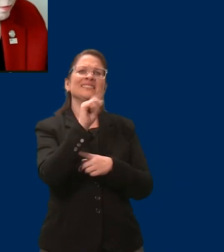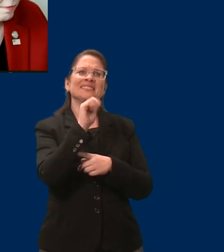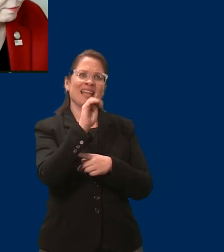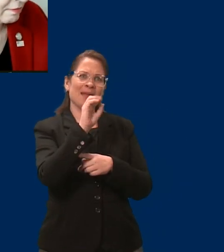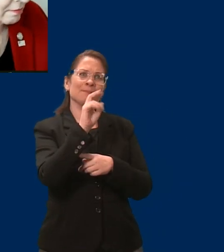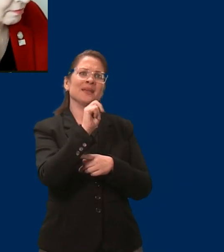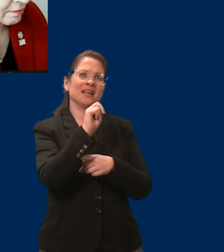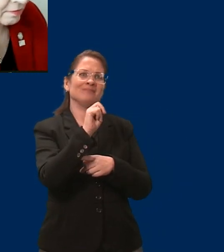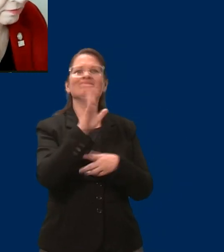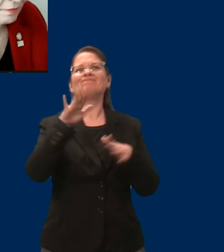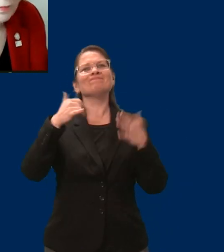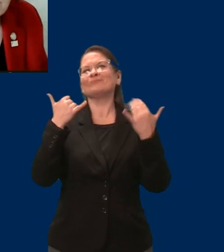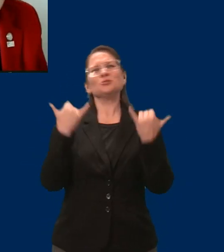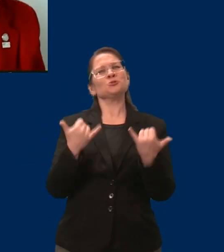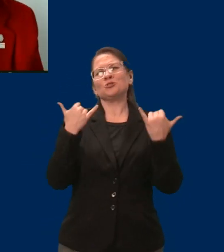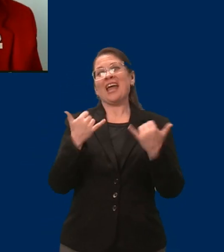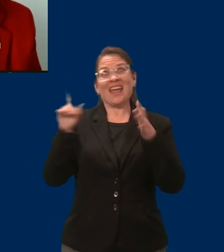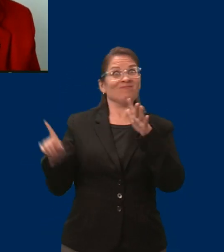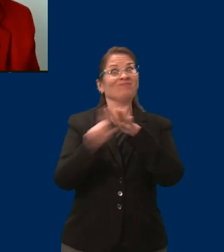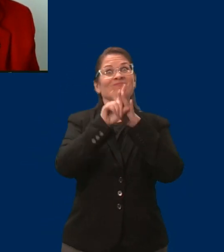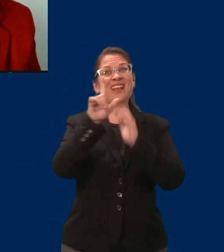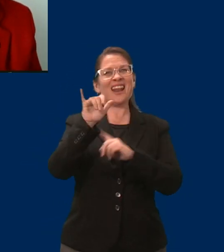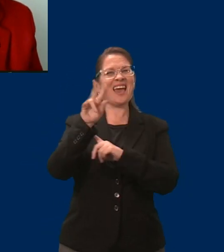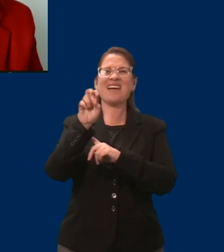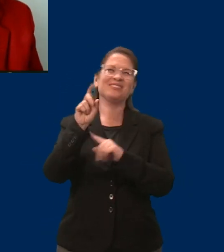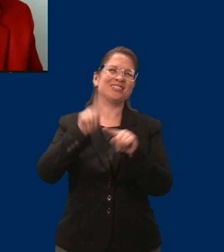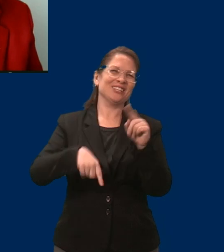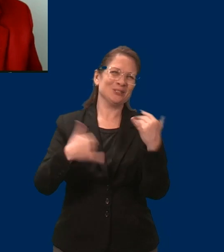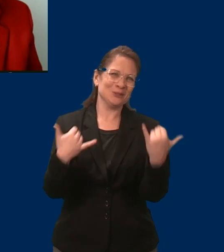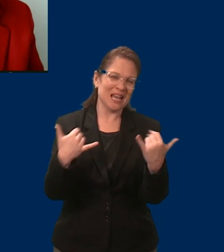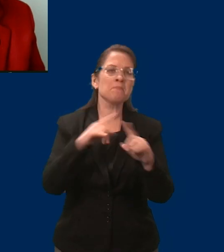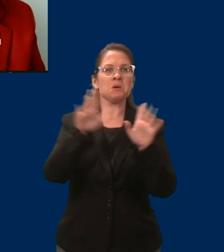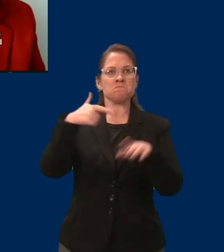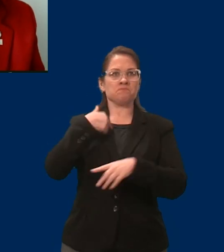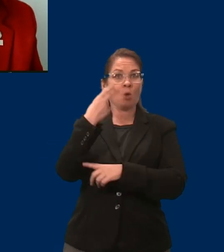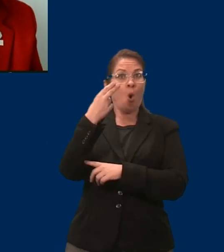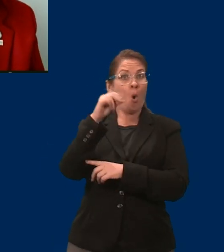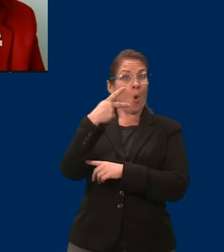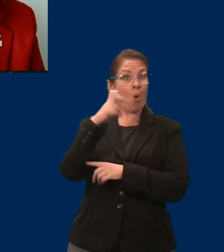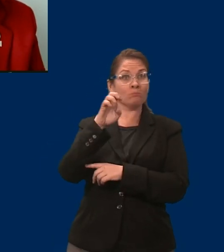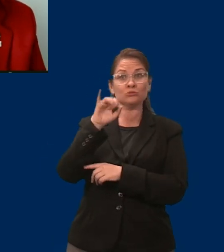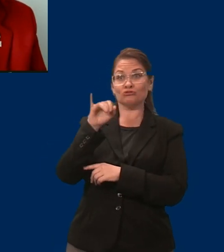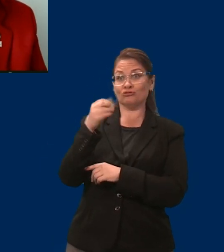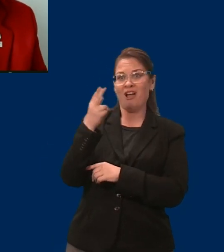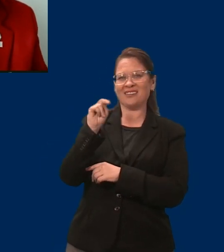Hello. I'm Hope Johnson, council member of Minnesota Council on Disability. I'm a white woman with brown hair,